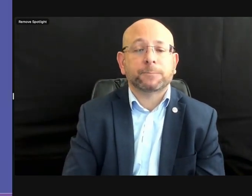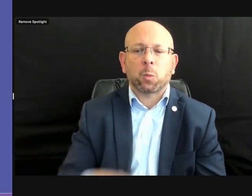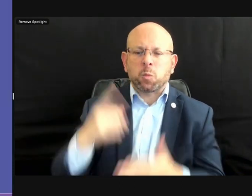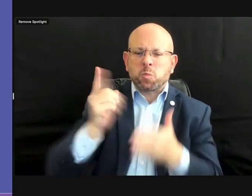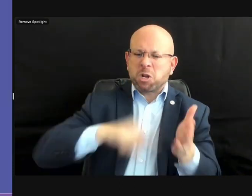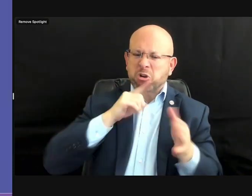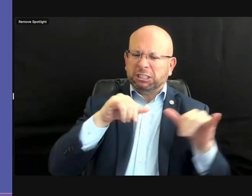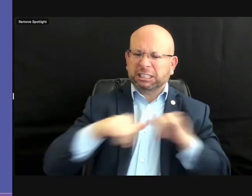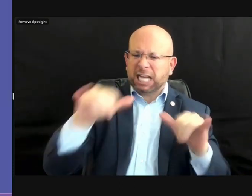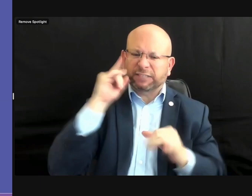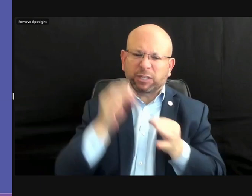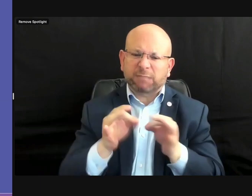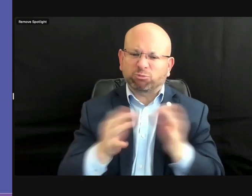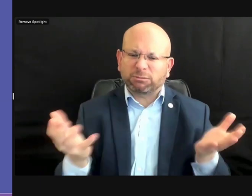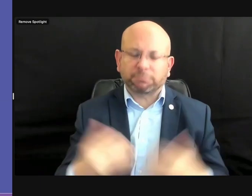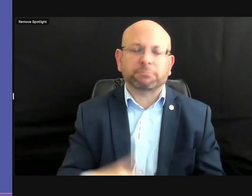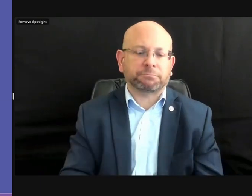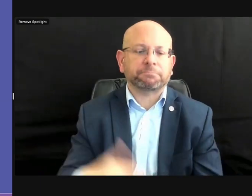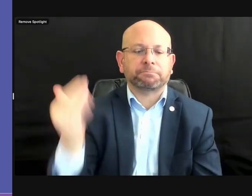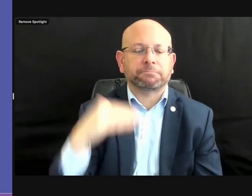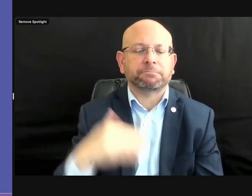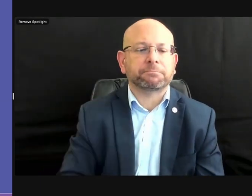So what are the standards for captioning? Next slide.